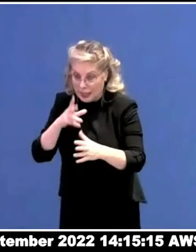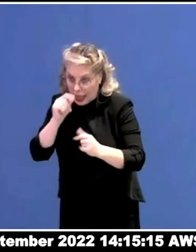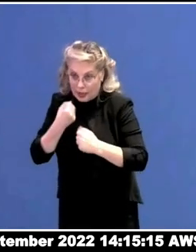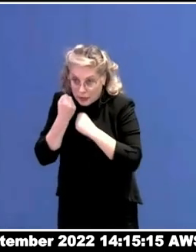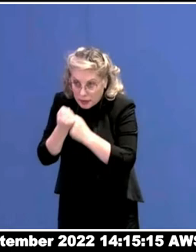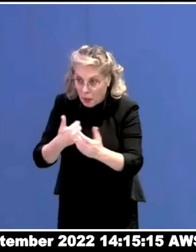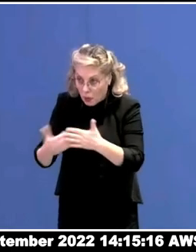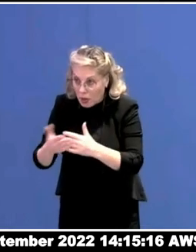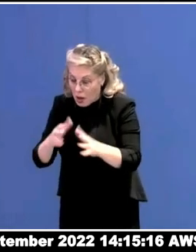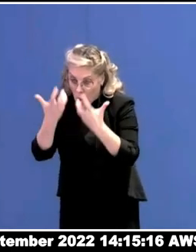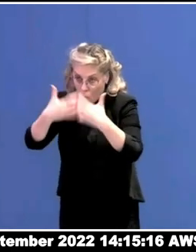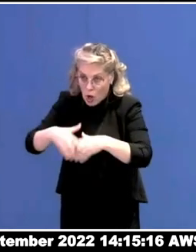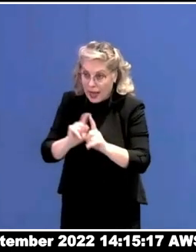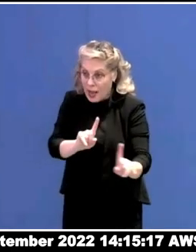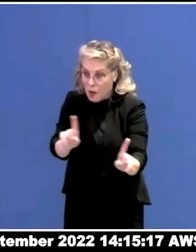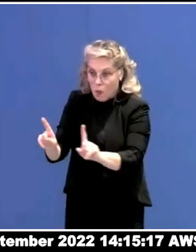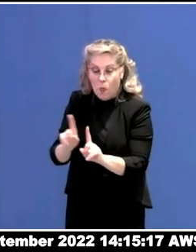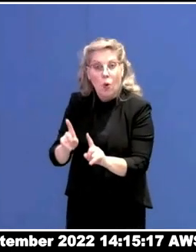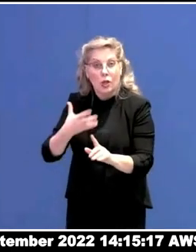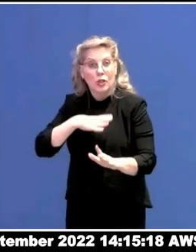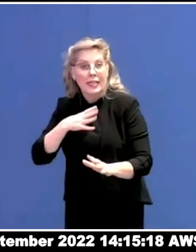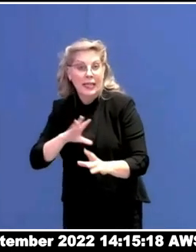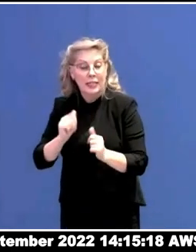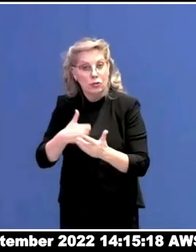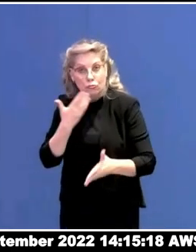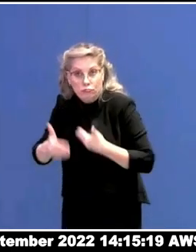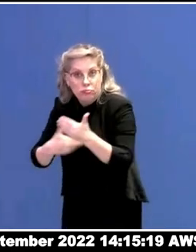detention. And it's a great suggestion that all these departments need to be involved.